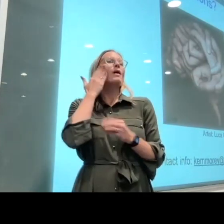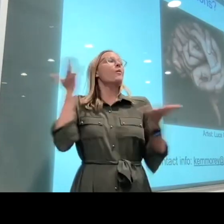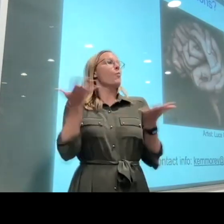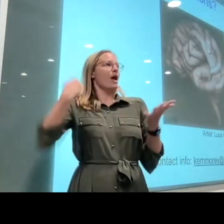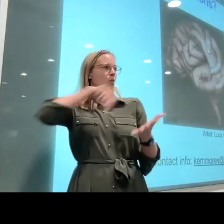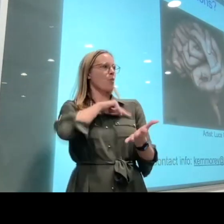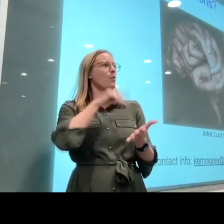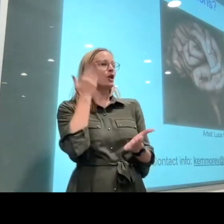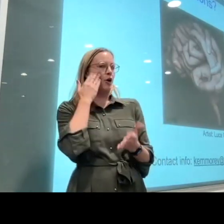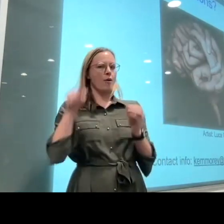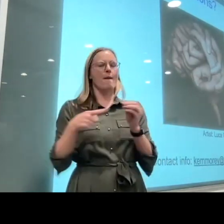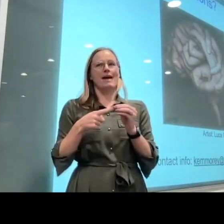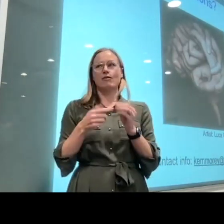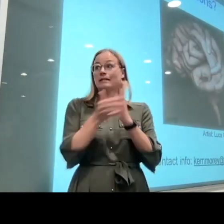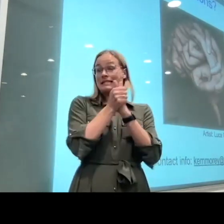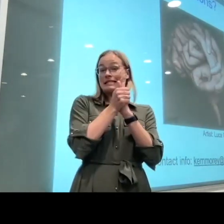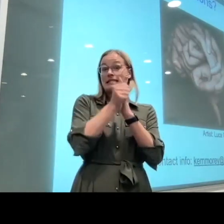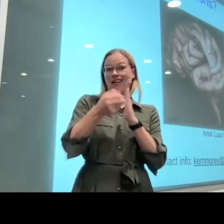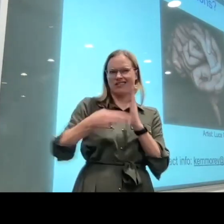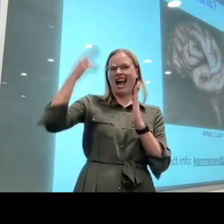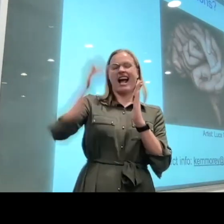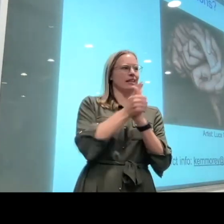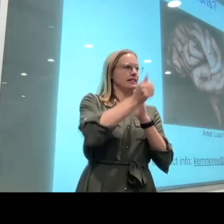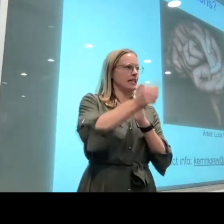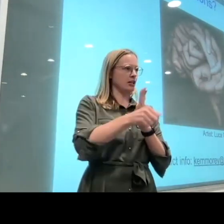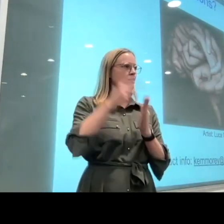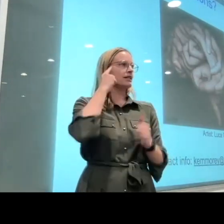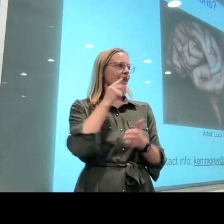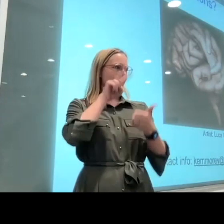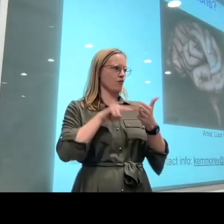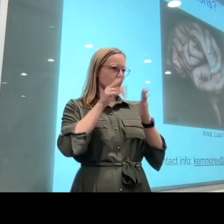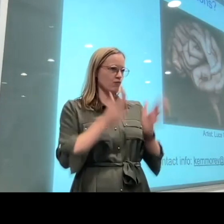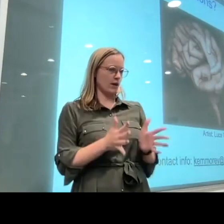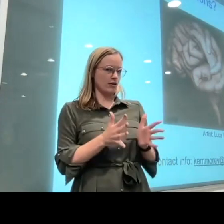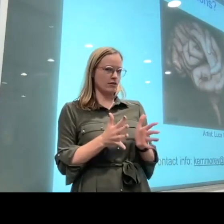what would you suggest or recommend to teachers developing a curriculum